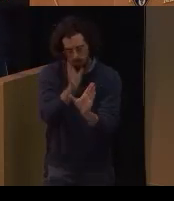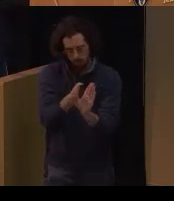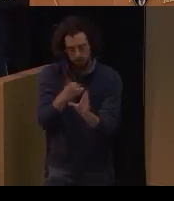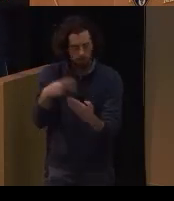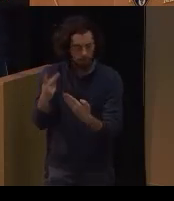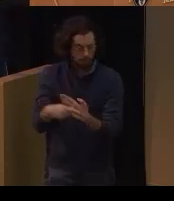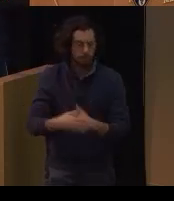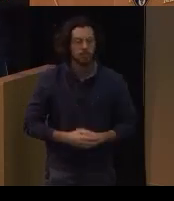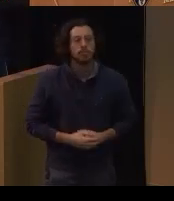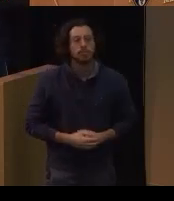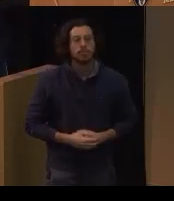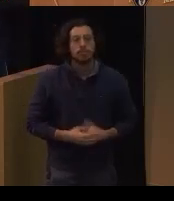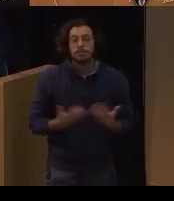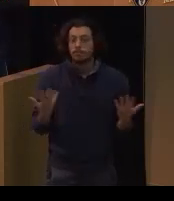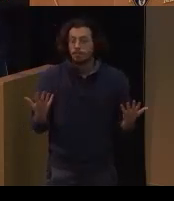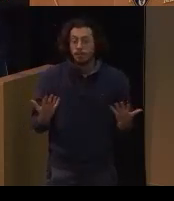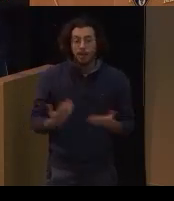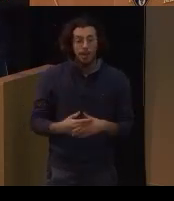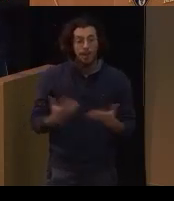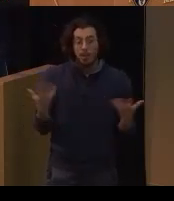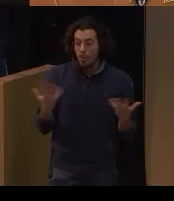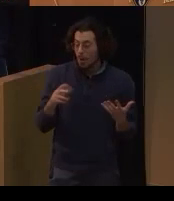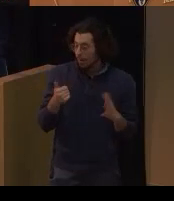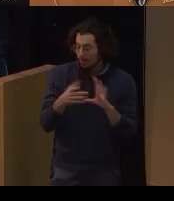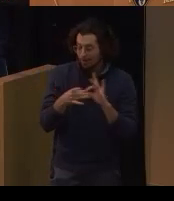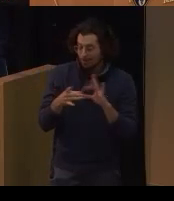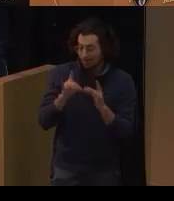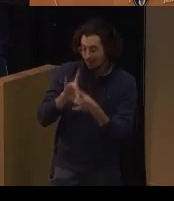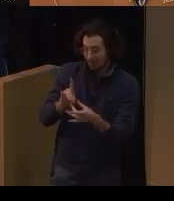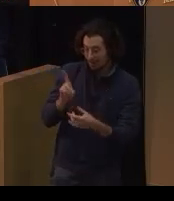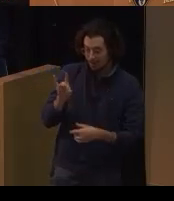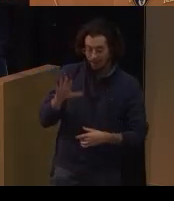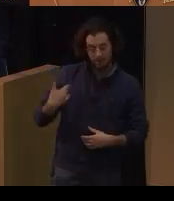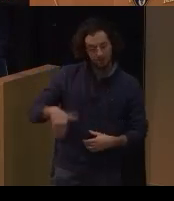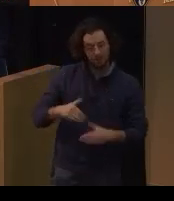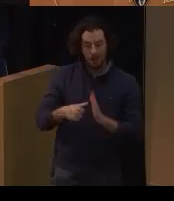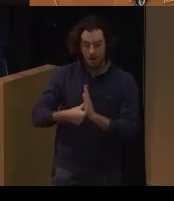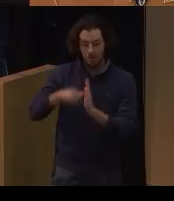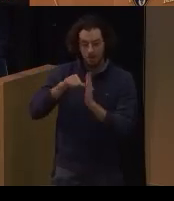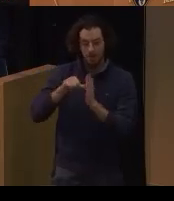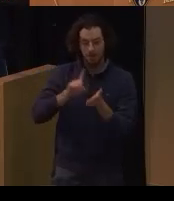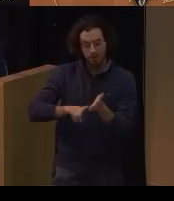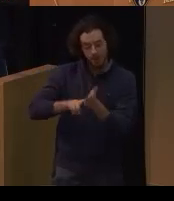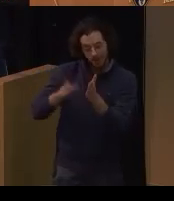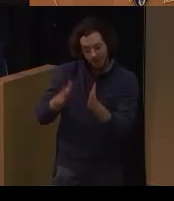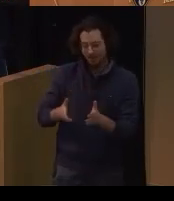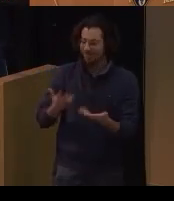um what can I say about David he's uh quite an impressive researcher and all-around guy